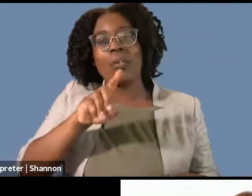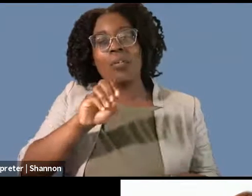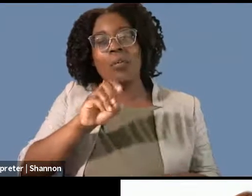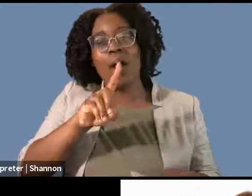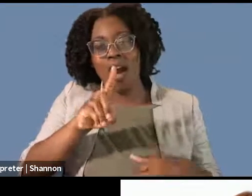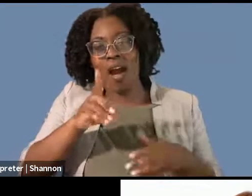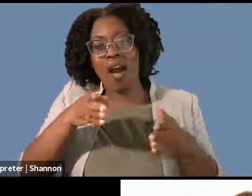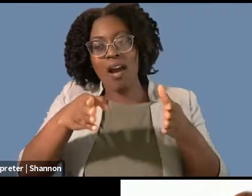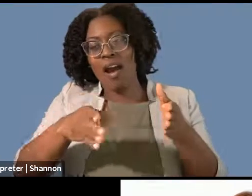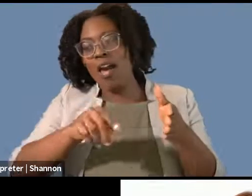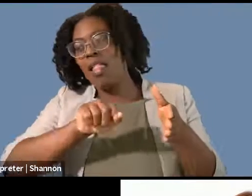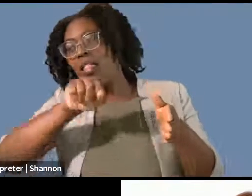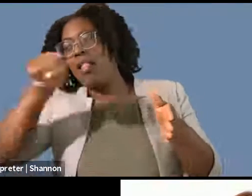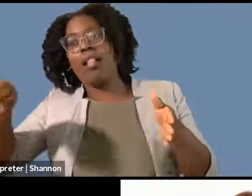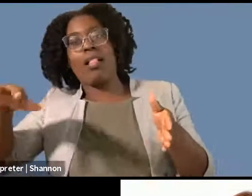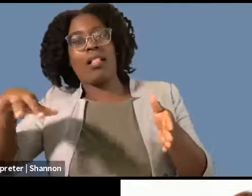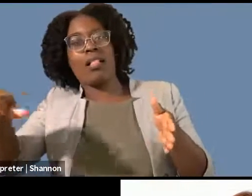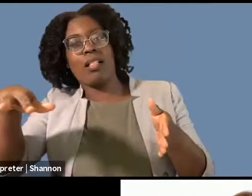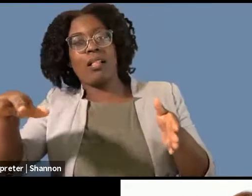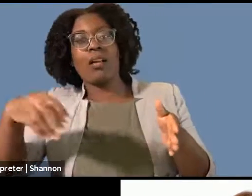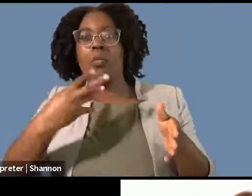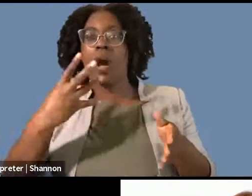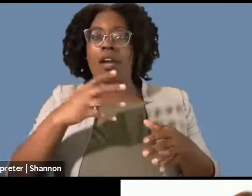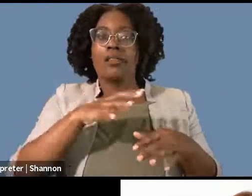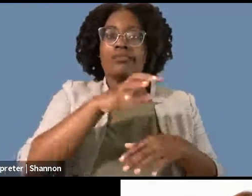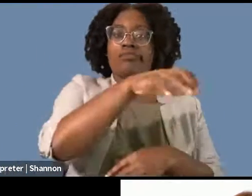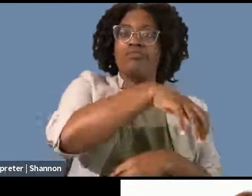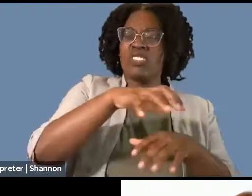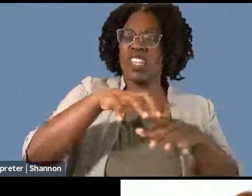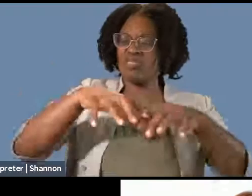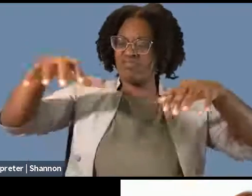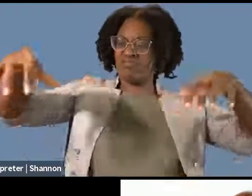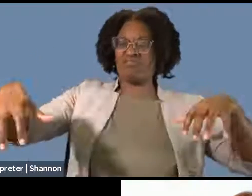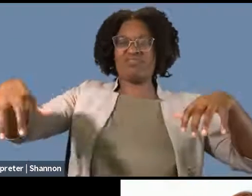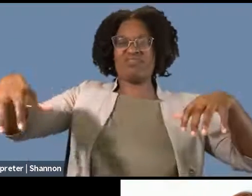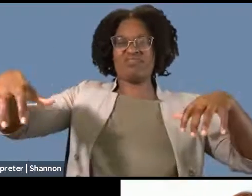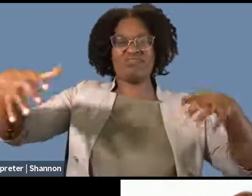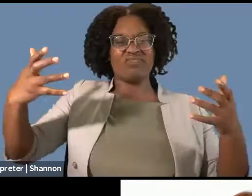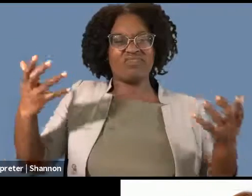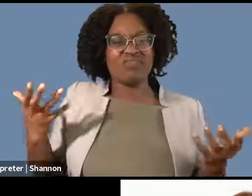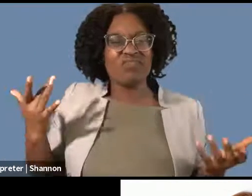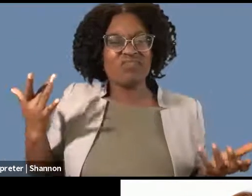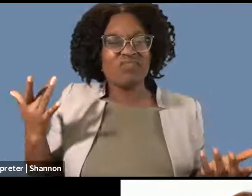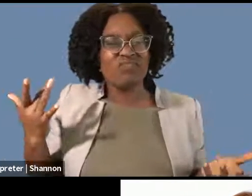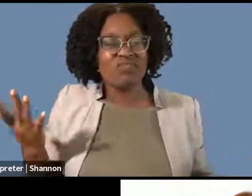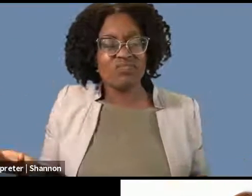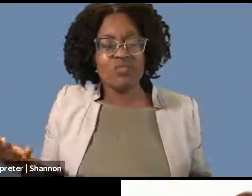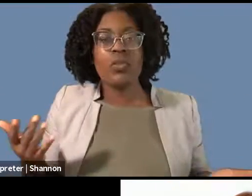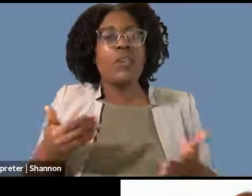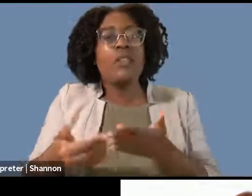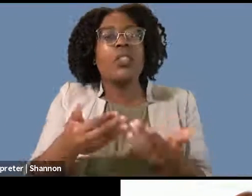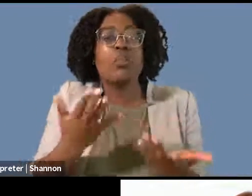understand that even though you may not be racist, you are being impacted, and not just white people,